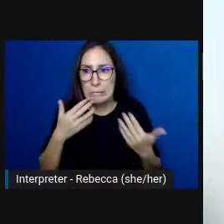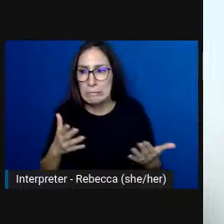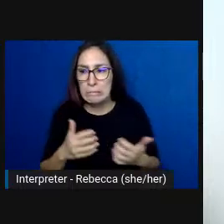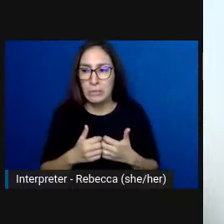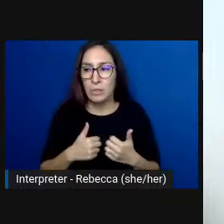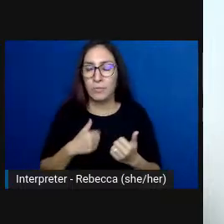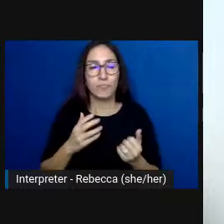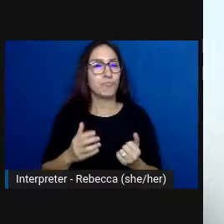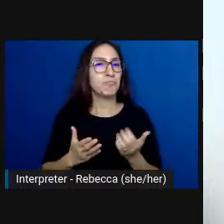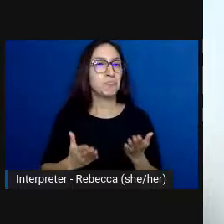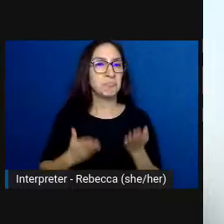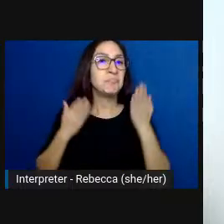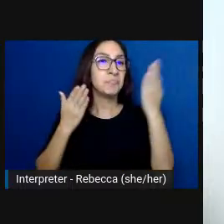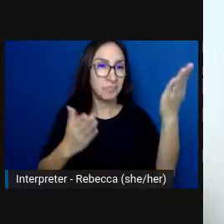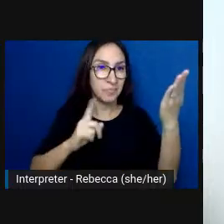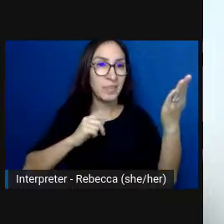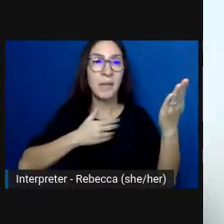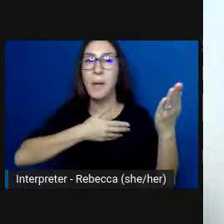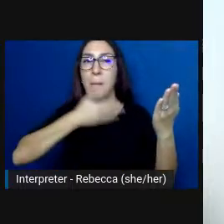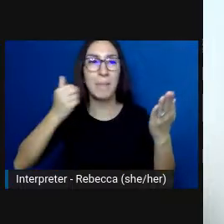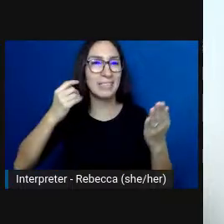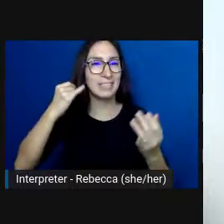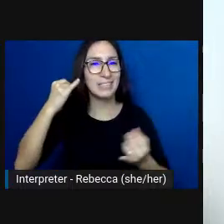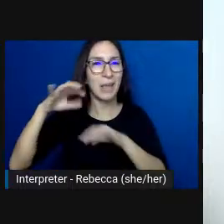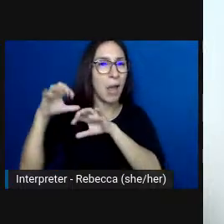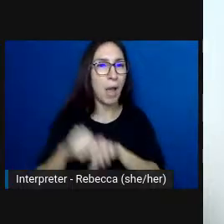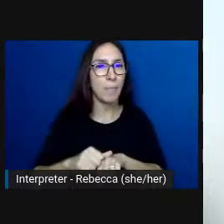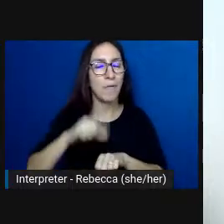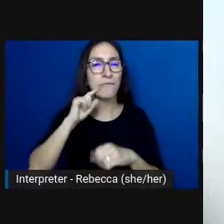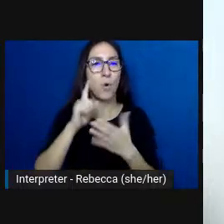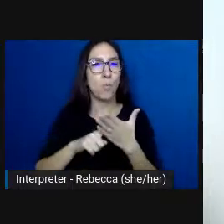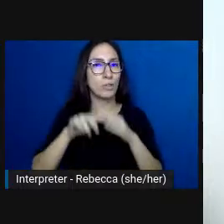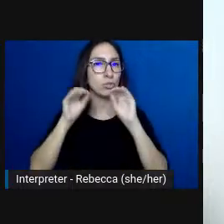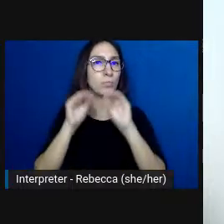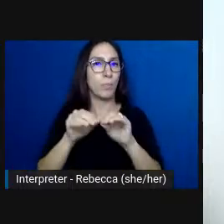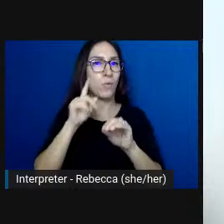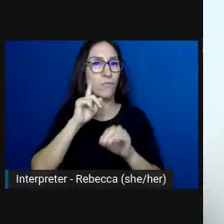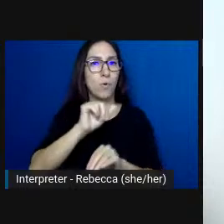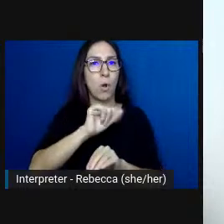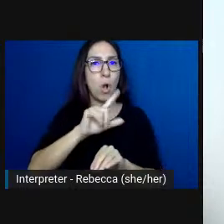What do you write in that box ? This is a good jn